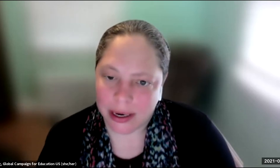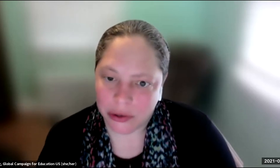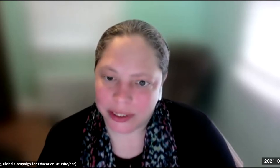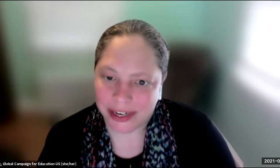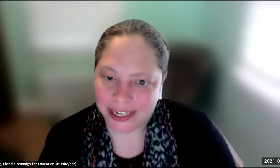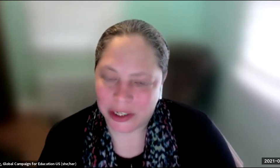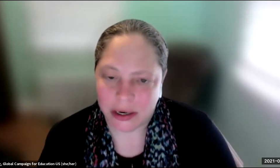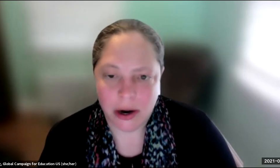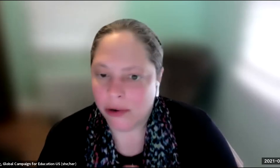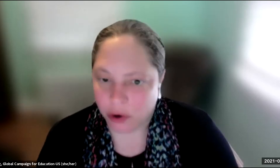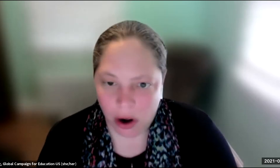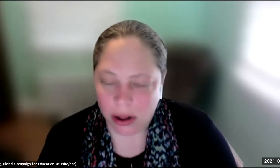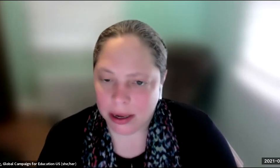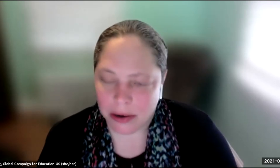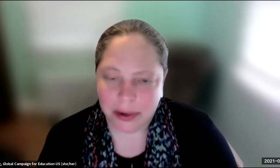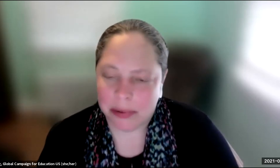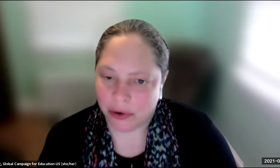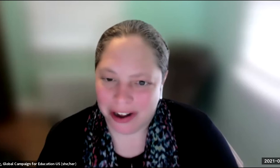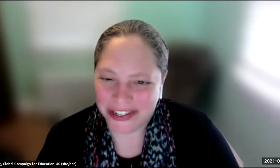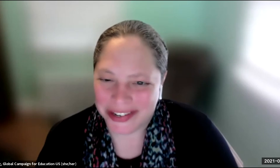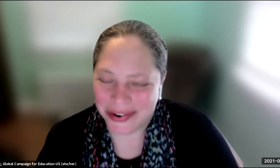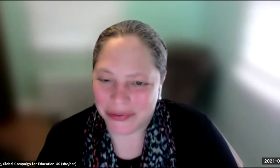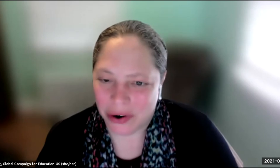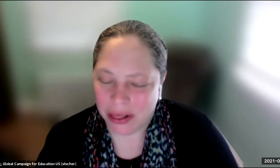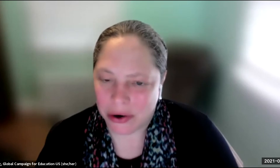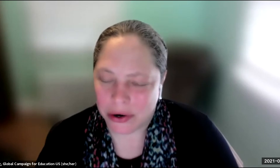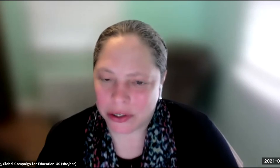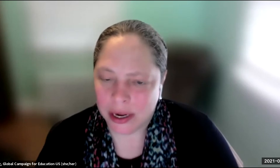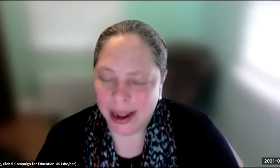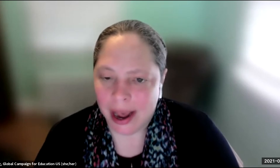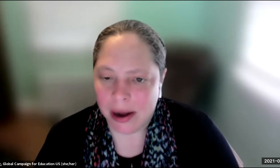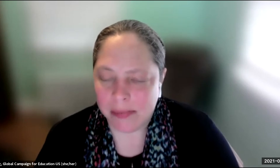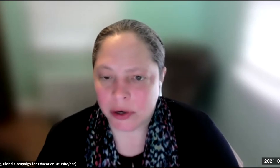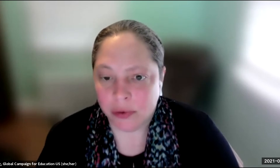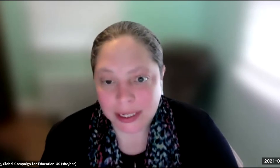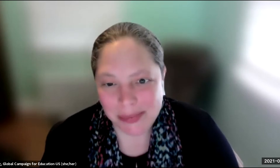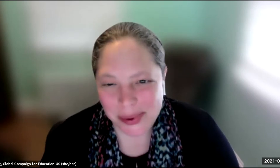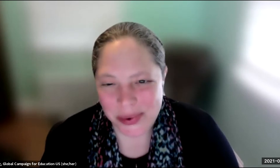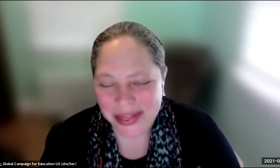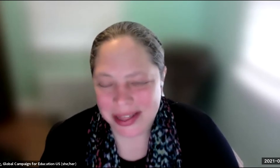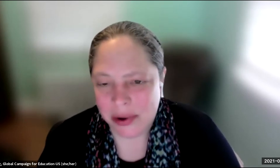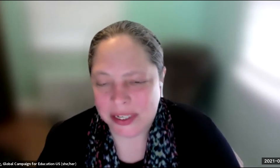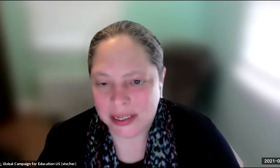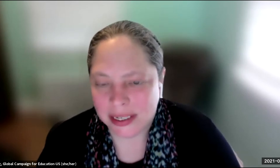specific population. That's a wonderful first start. But we must actively scale up to ensure the right to quality inclusive education for all